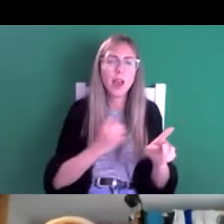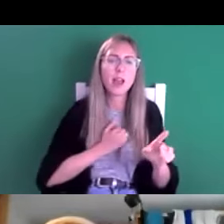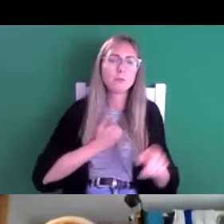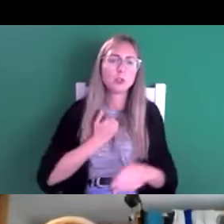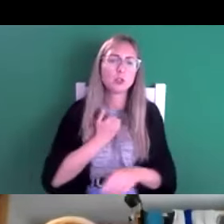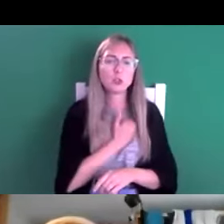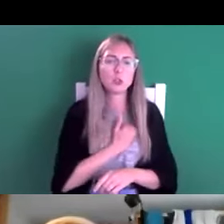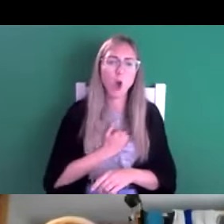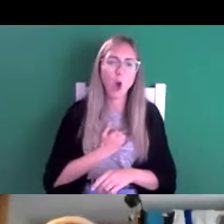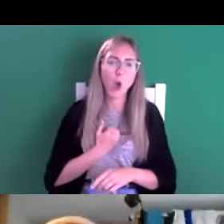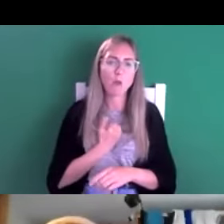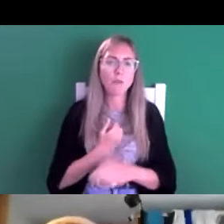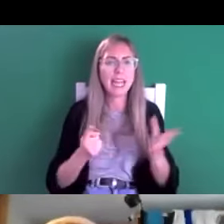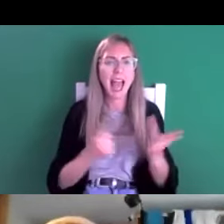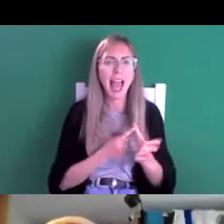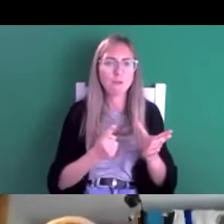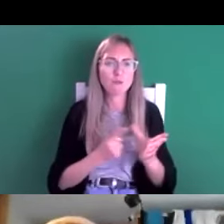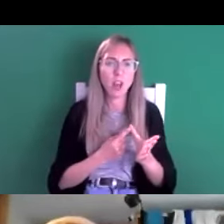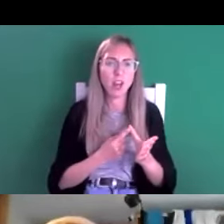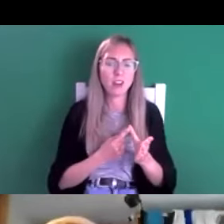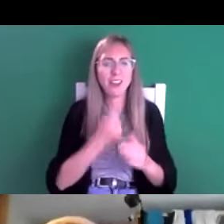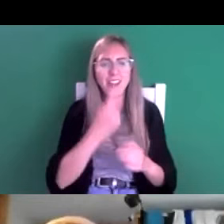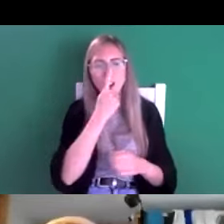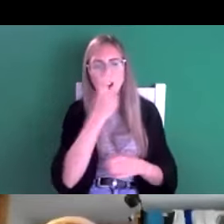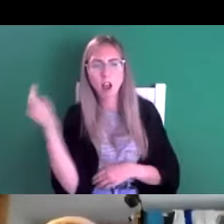that we didn't have aaron because it would be really good to have had another voice here apart